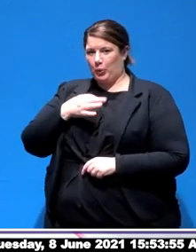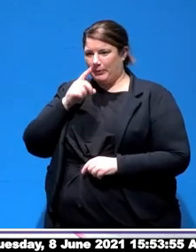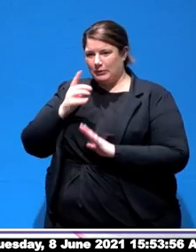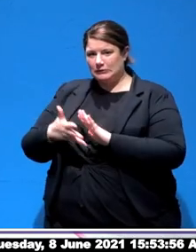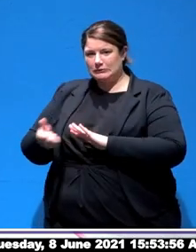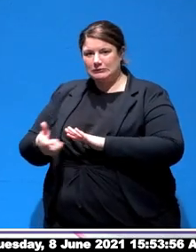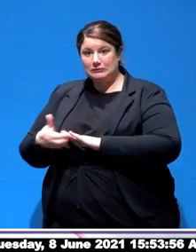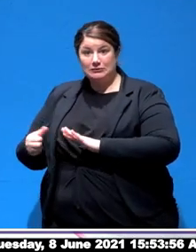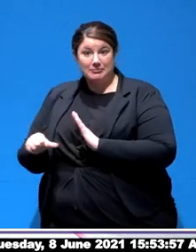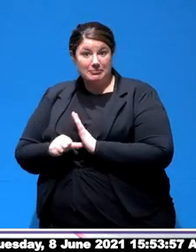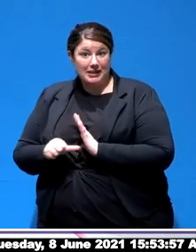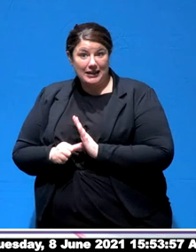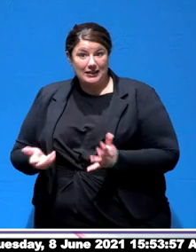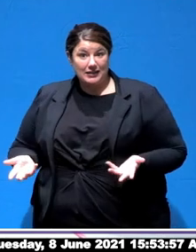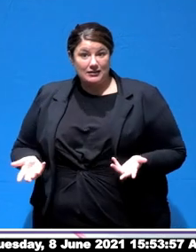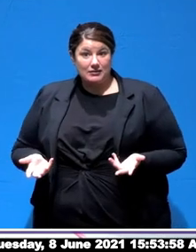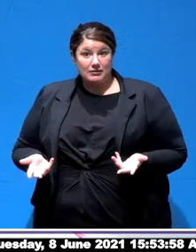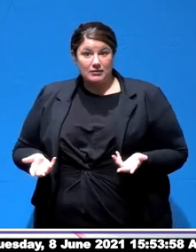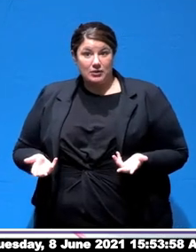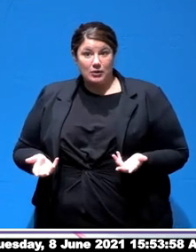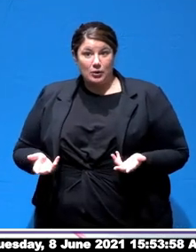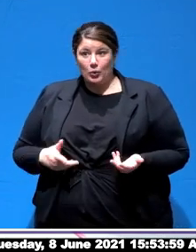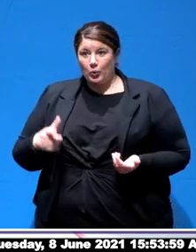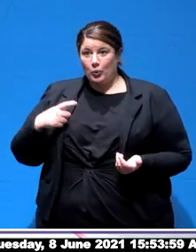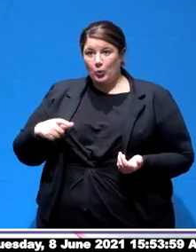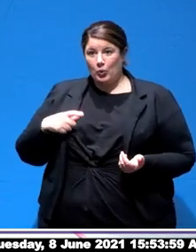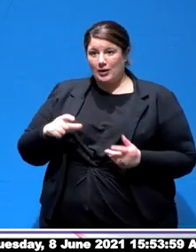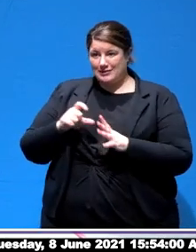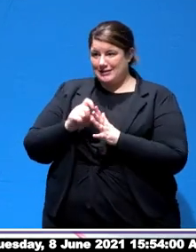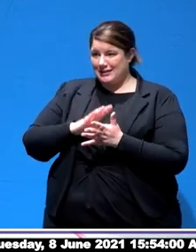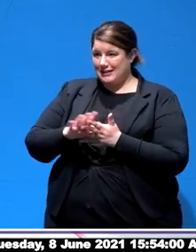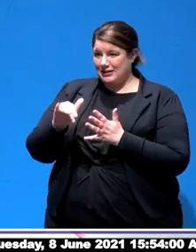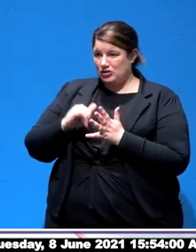Why wouldn't the Department have a policy of debit cards or even credit